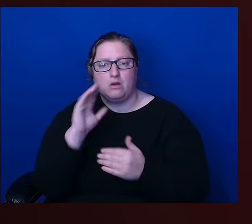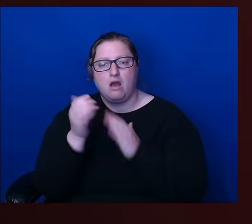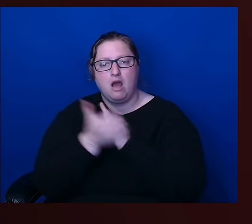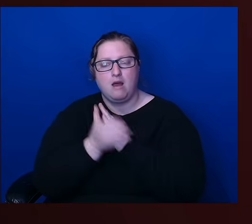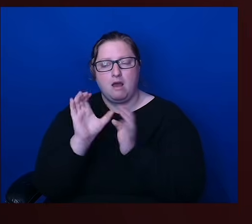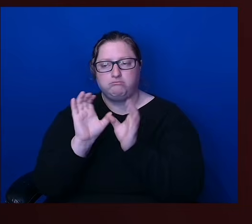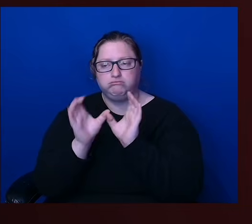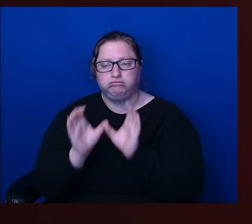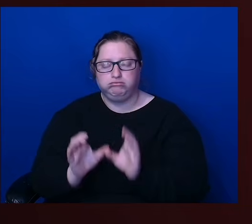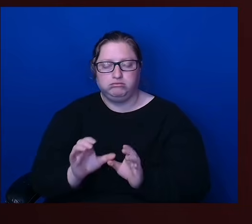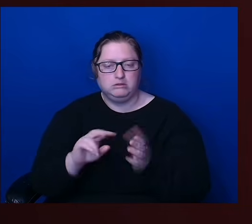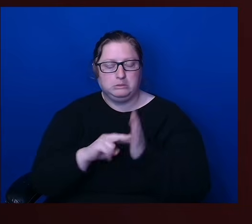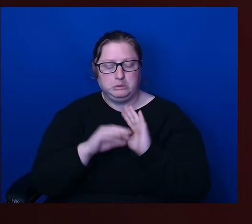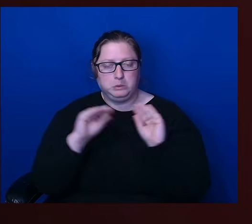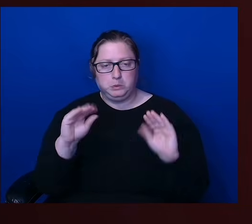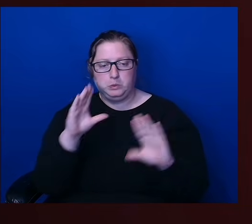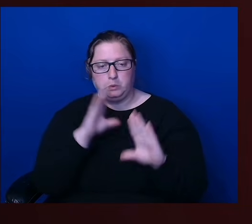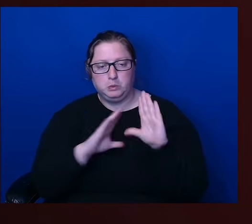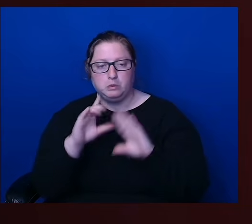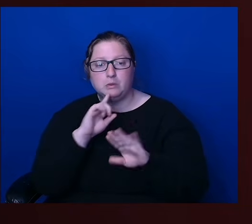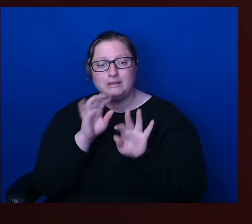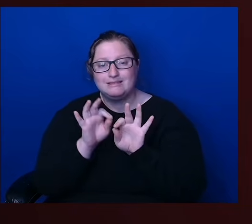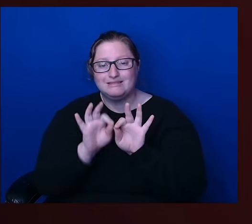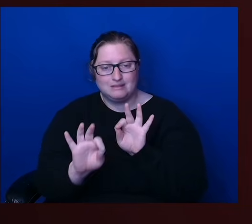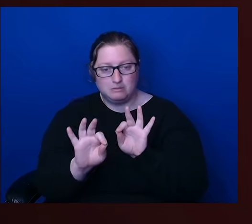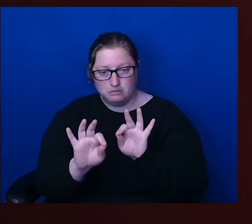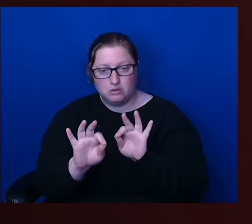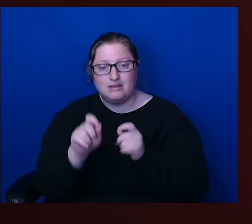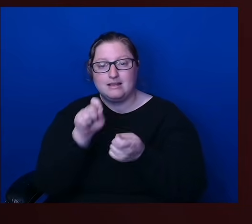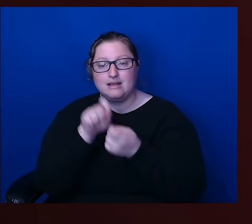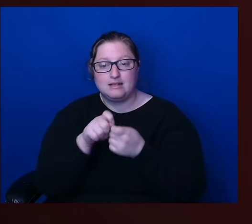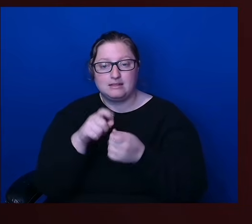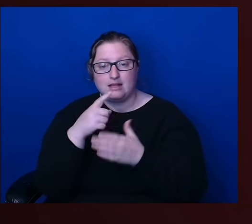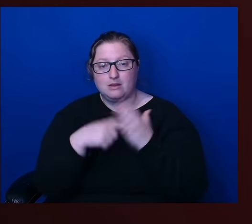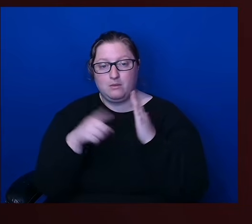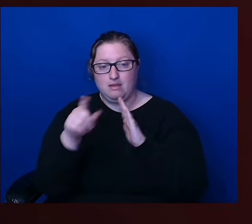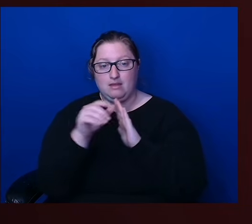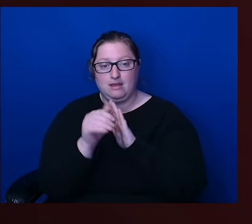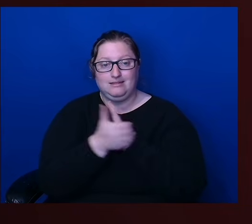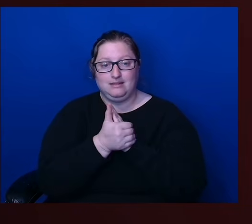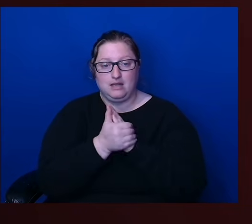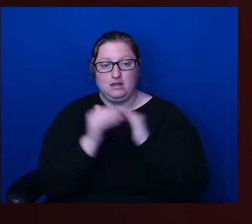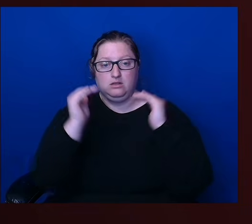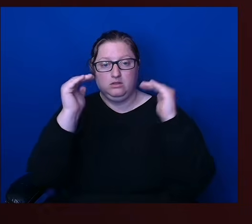So, this is simply taking exactly what they attached and wrapping it in this data content,